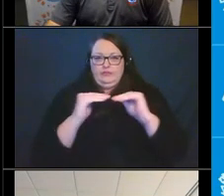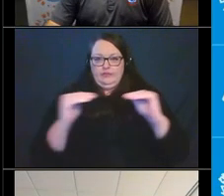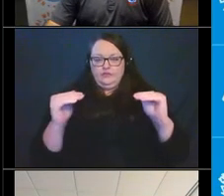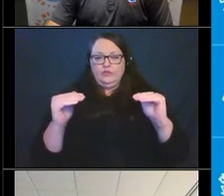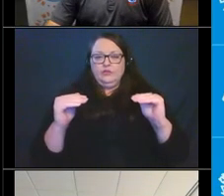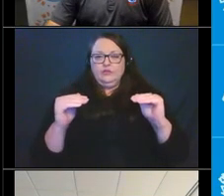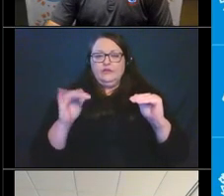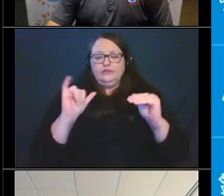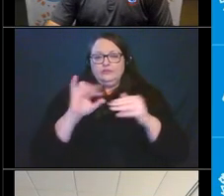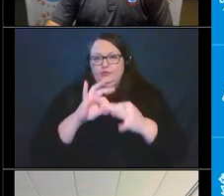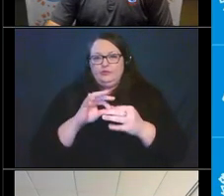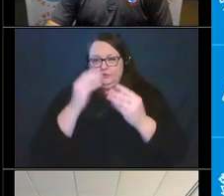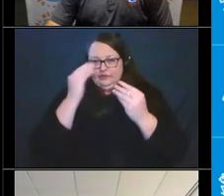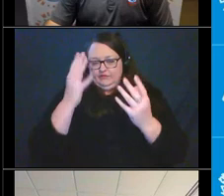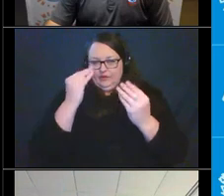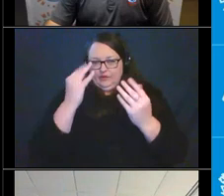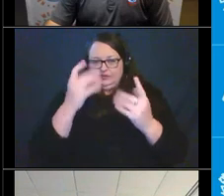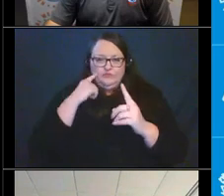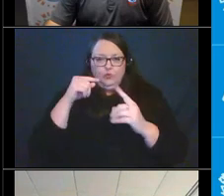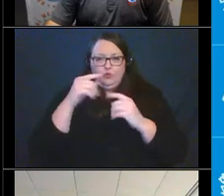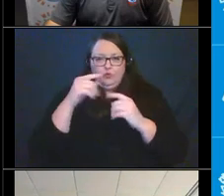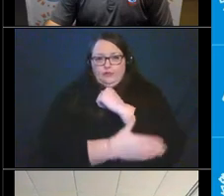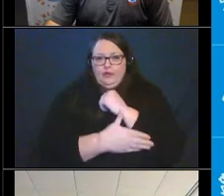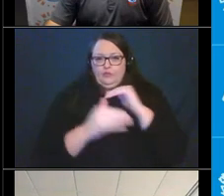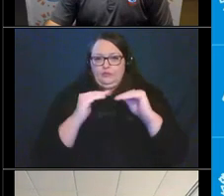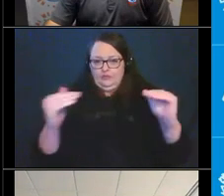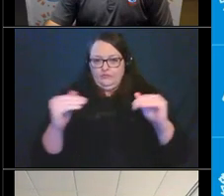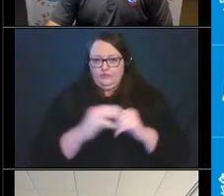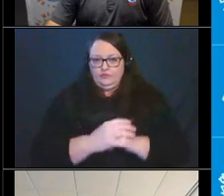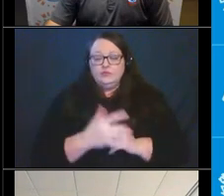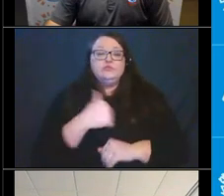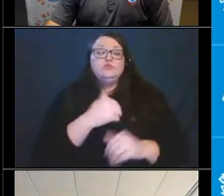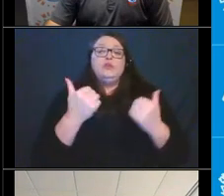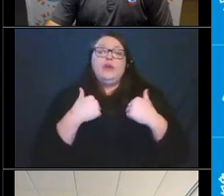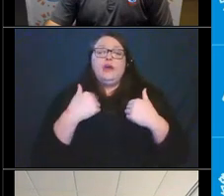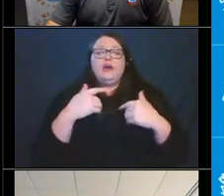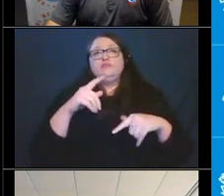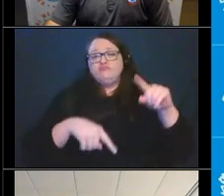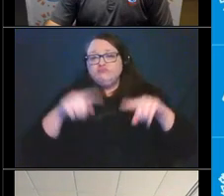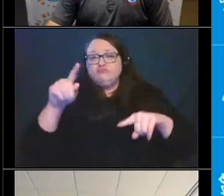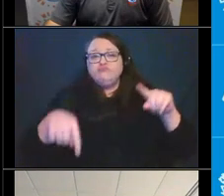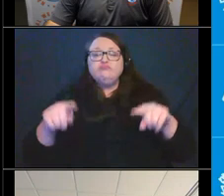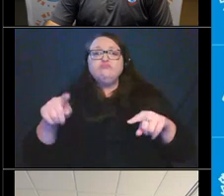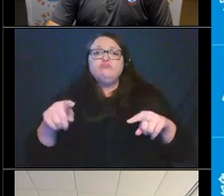for that county. So we do have variabilities, sort of like even, I was giving you an example,